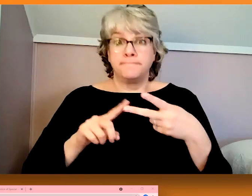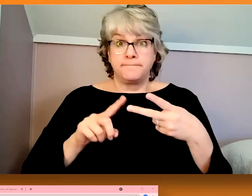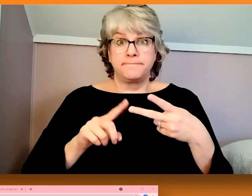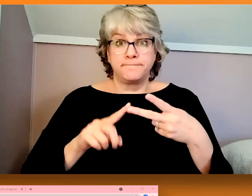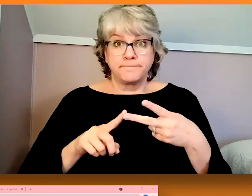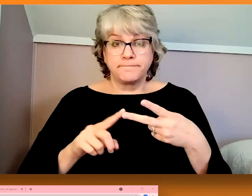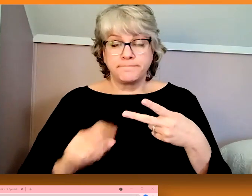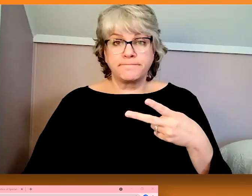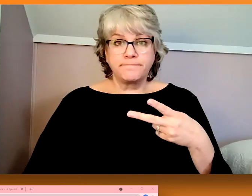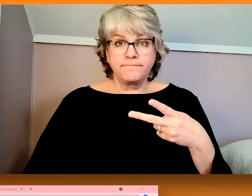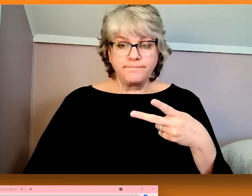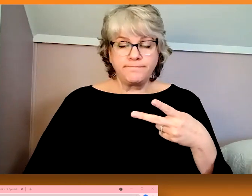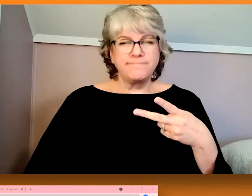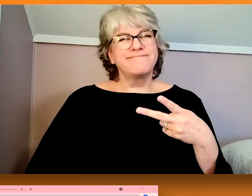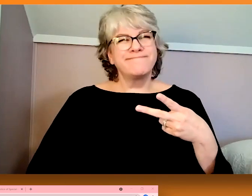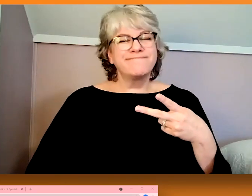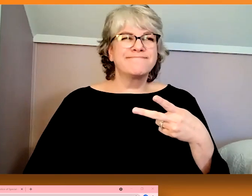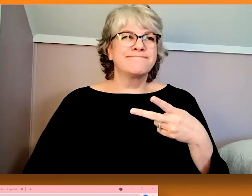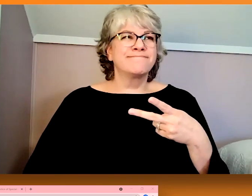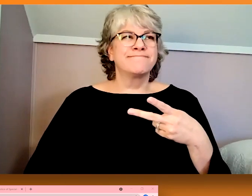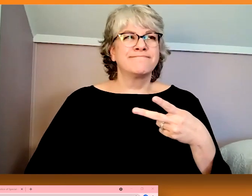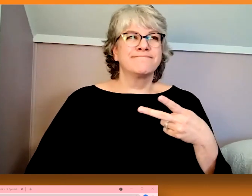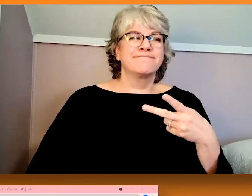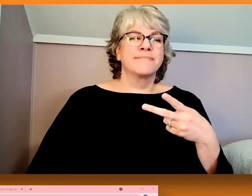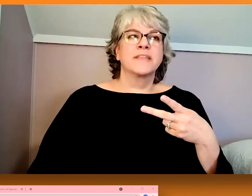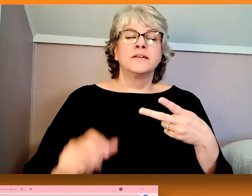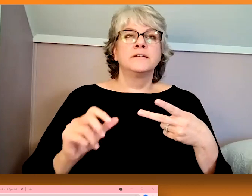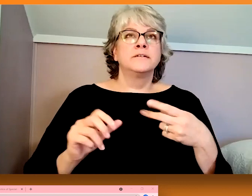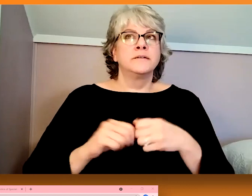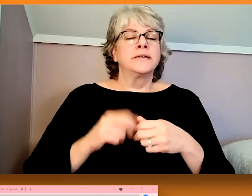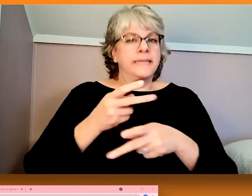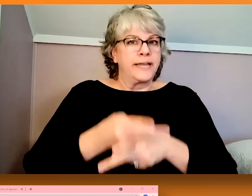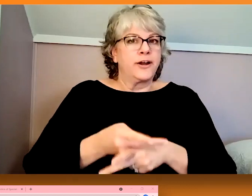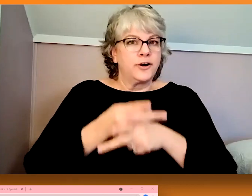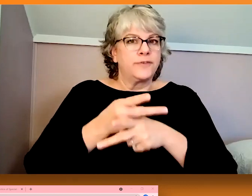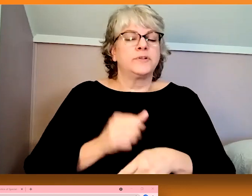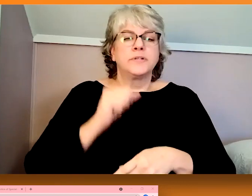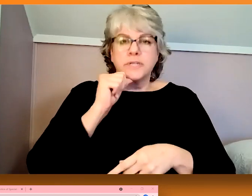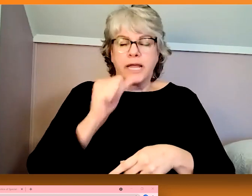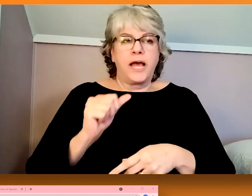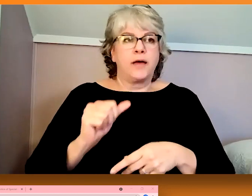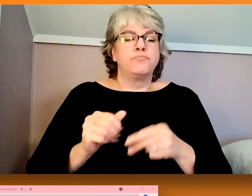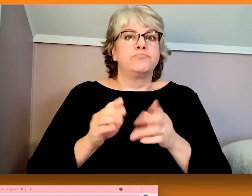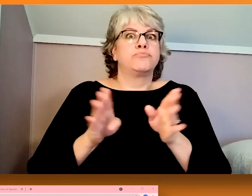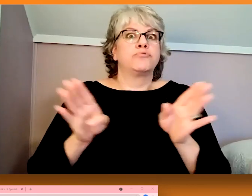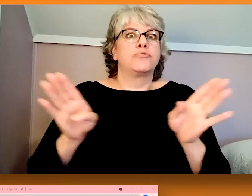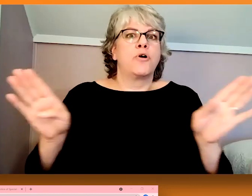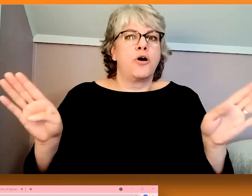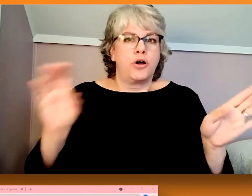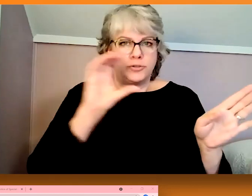to not be too broad in what your search is looking for.